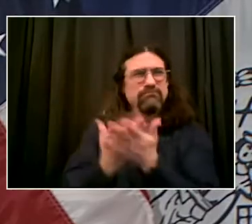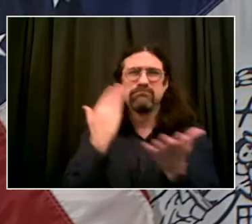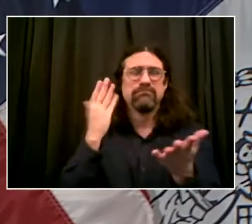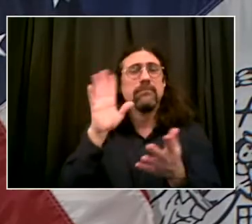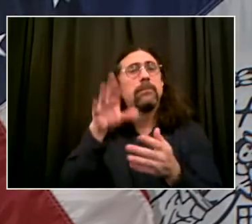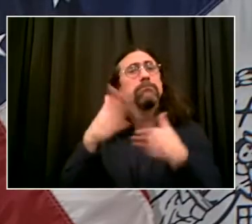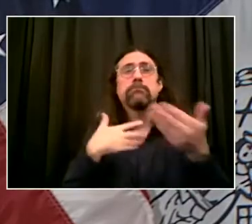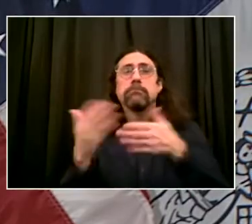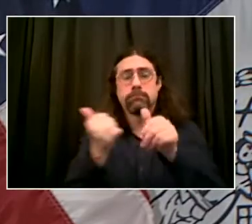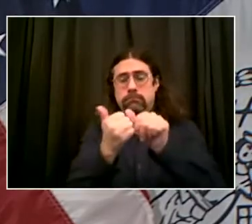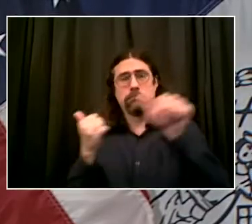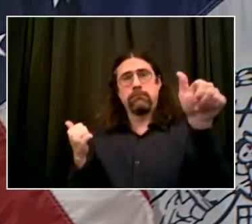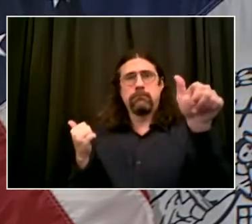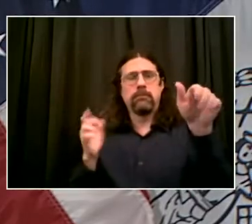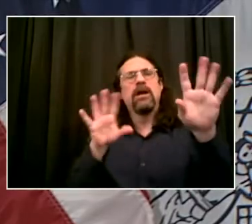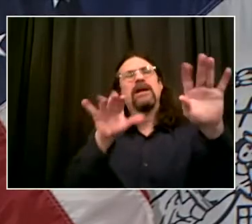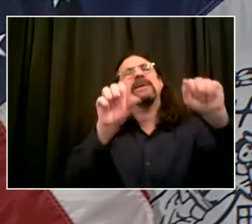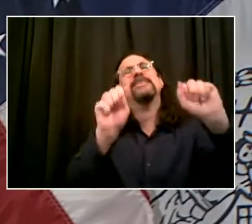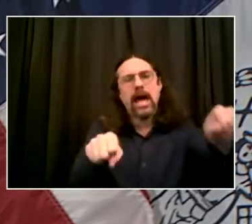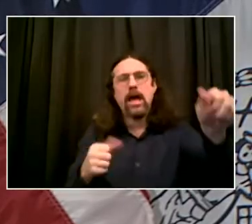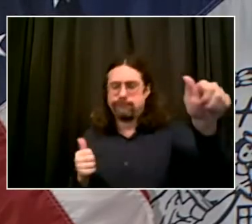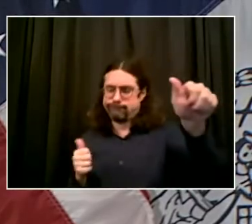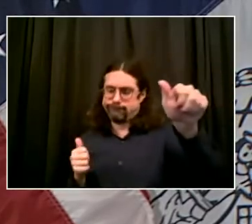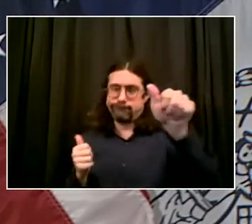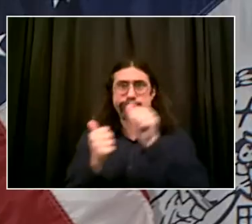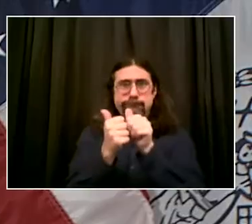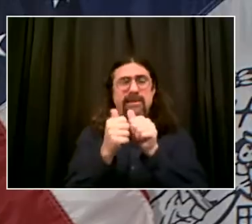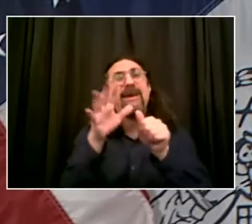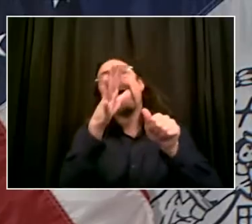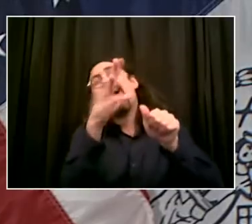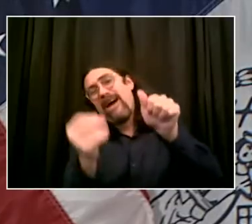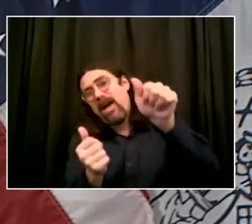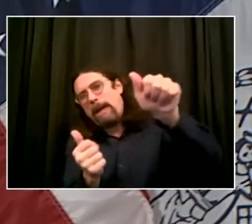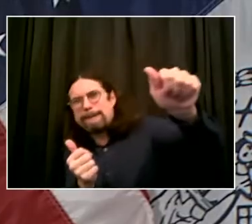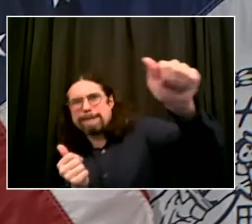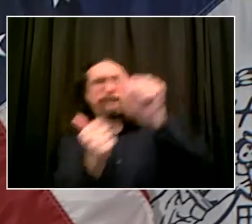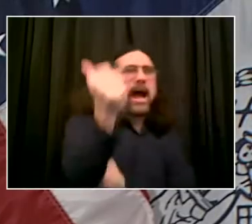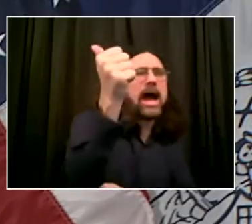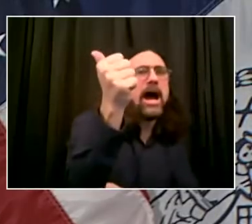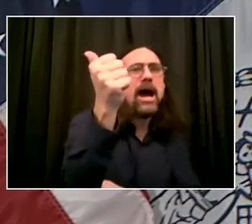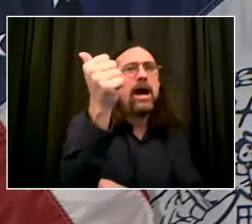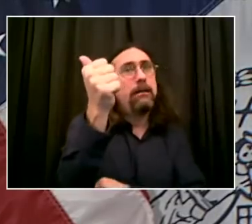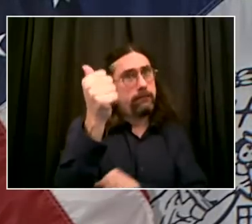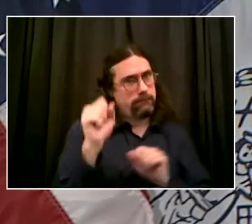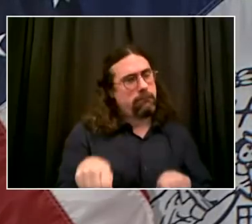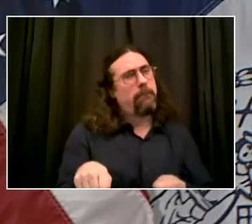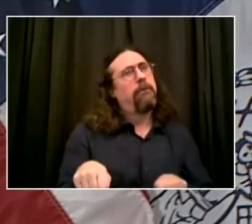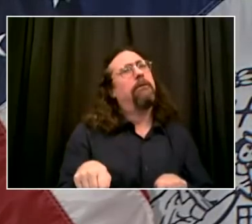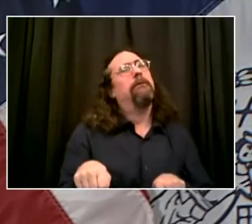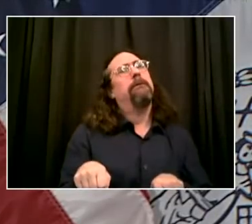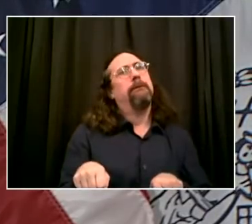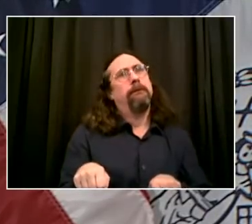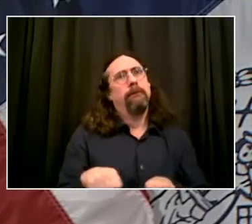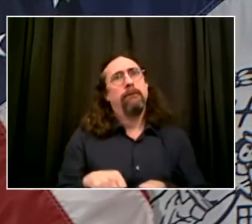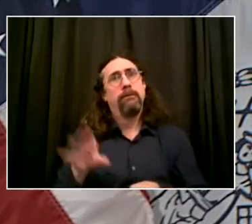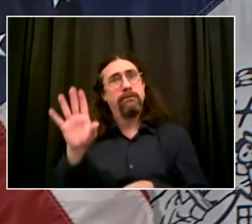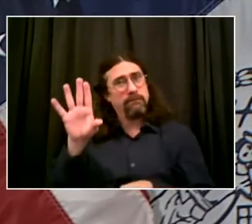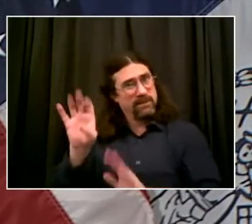WAS EXPECTED OF THEM. WE HAVE TO THINK THAT WAY. THE HIHIORSTY OF THE CITY IS FILLED WITH EXAMPLES OF WHEN WE WERE KNOCKED DOWN BUT THEN WE OTG ABCKCK UUP AND